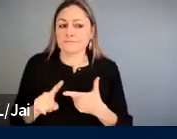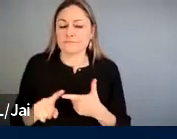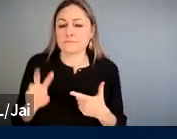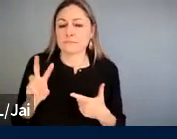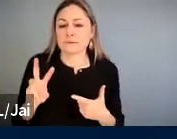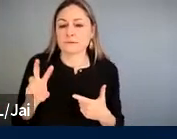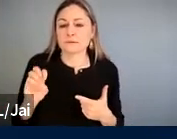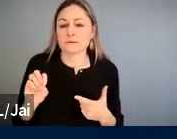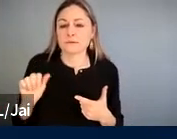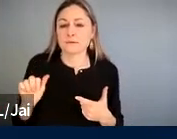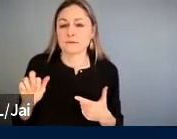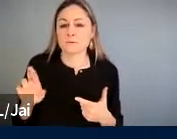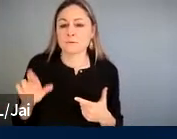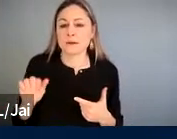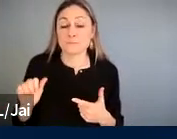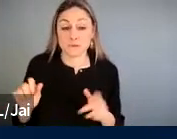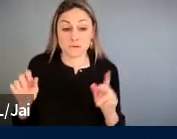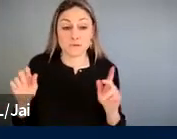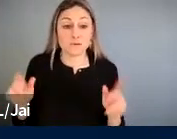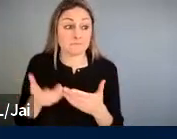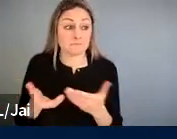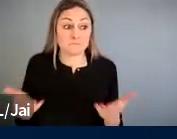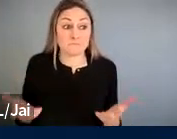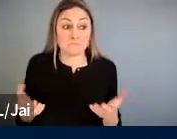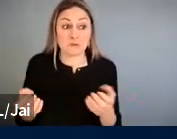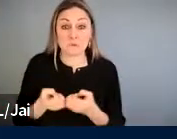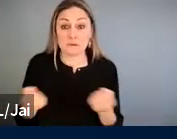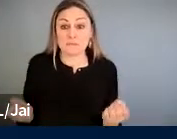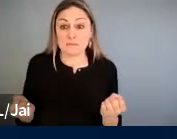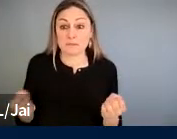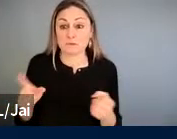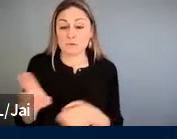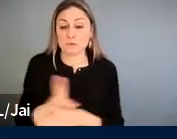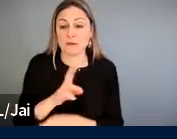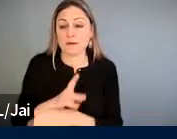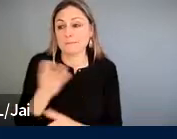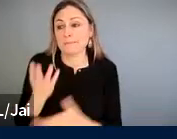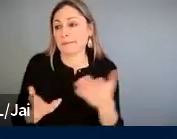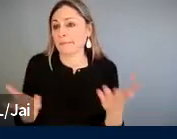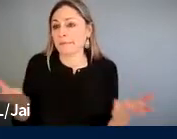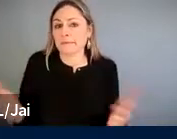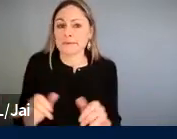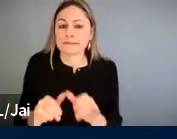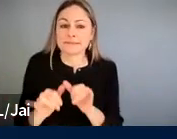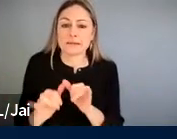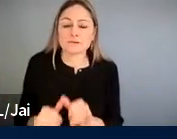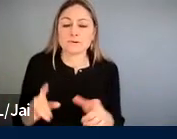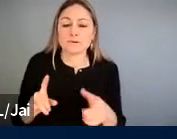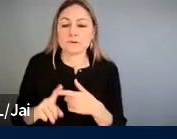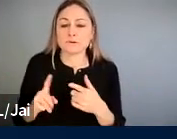worn by an employee such as a device that might measure driving fatigue detectors for someone